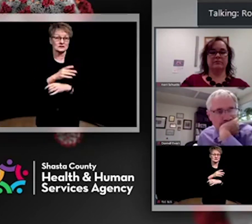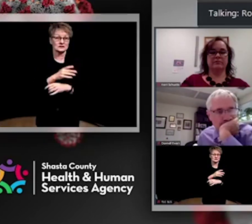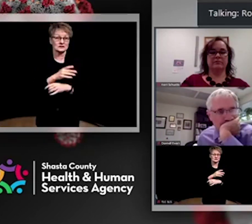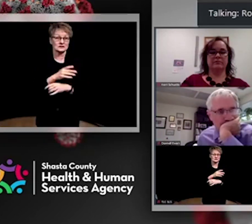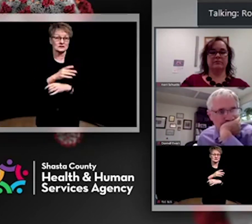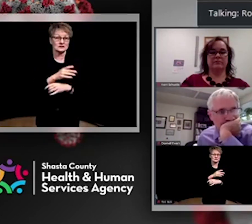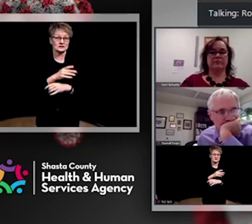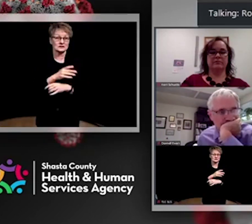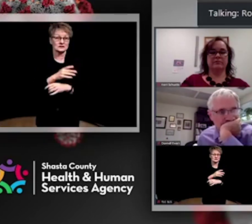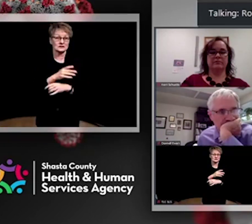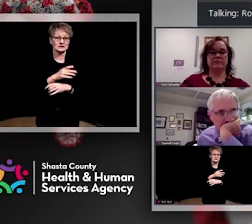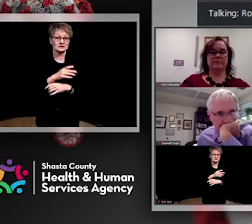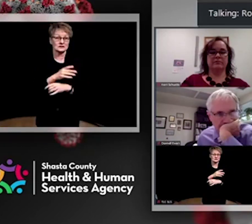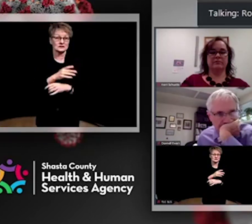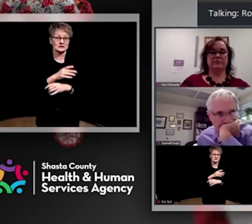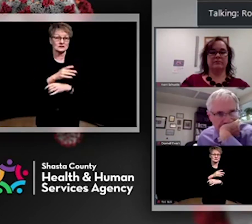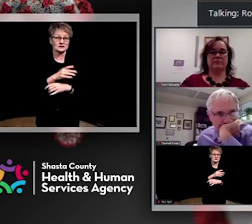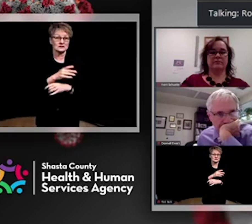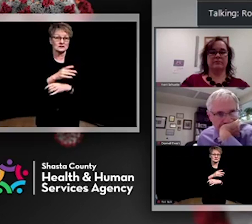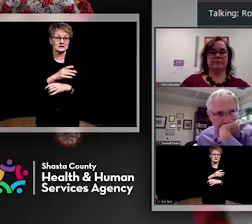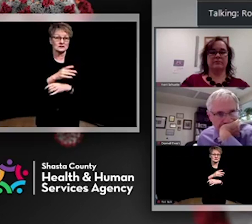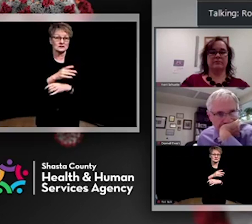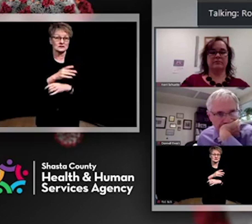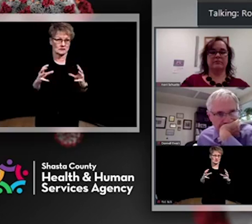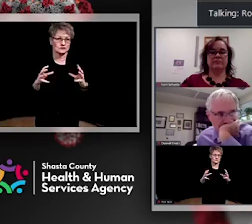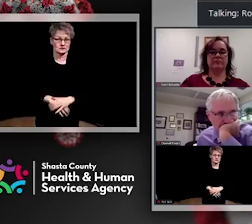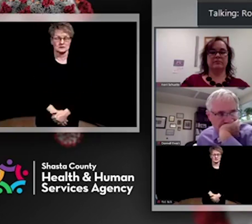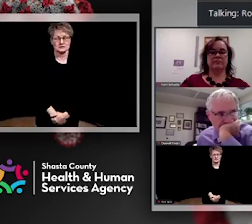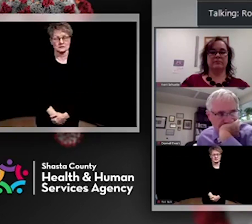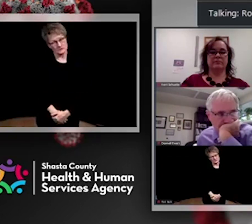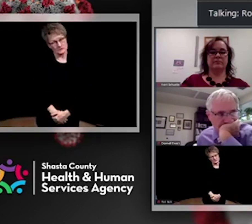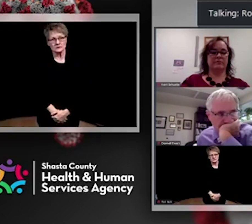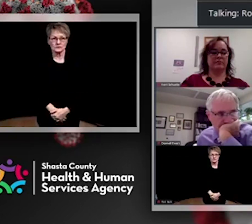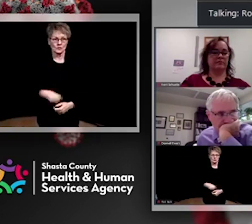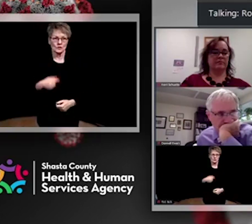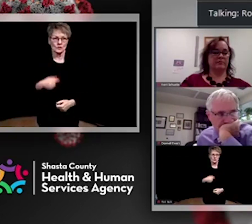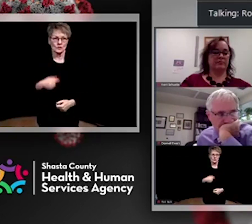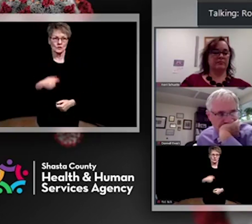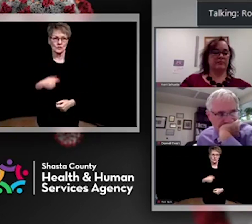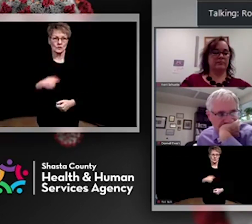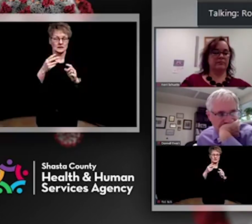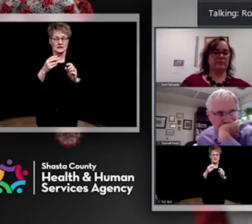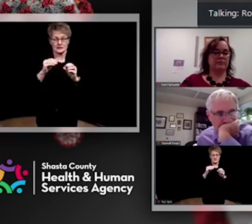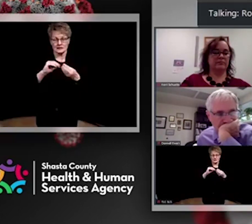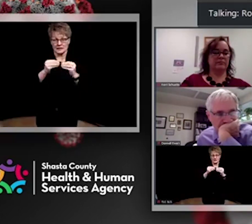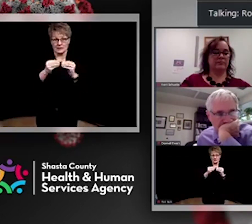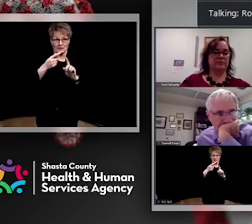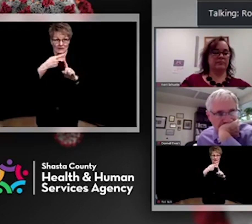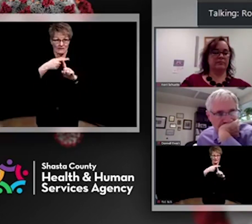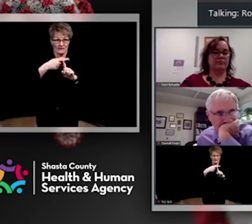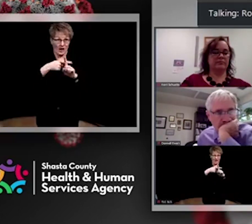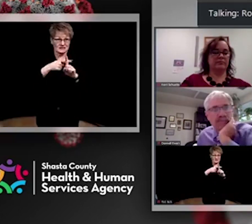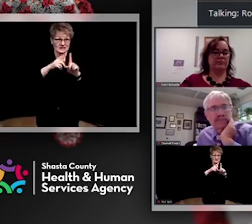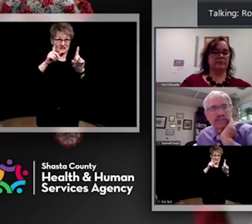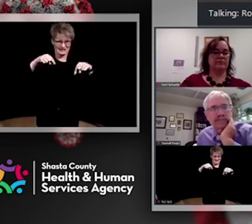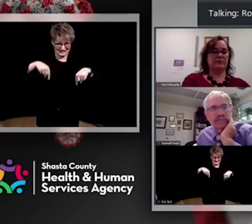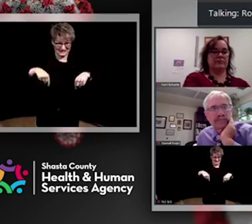So, as we continue to see the volume go up within the community, it only stands to reason that there